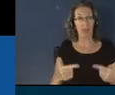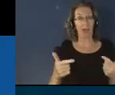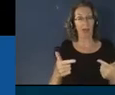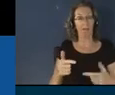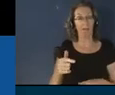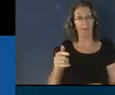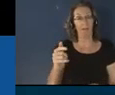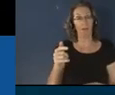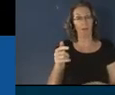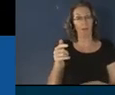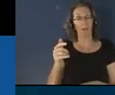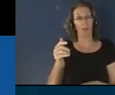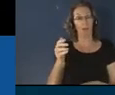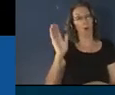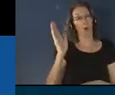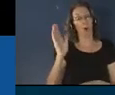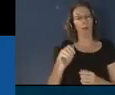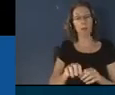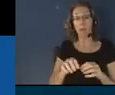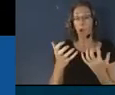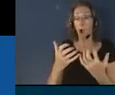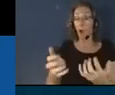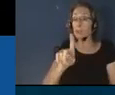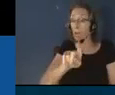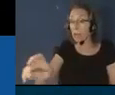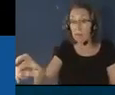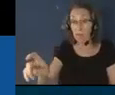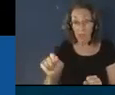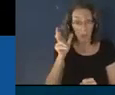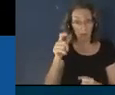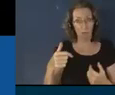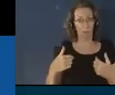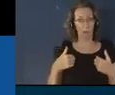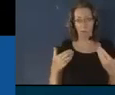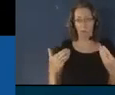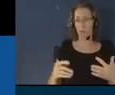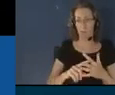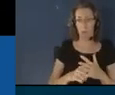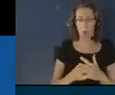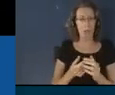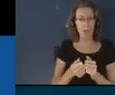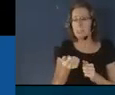is ask the audience if they can hear you. I'm I've started off several of my presentations